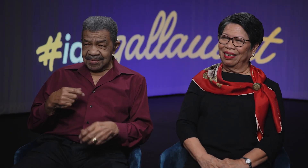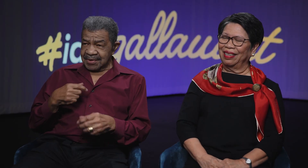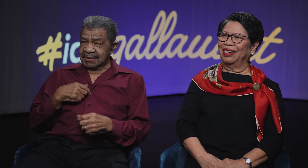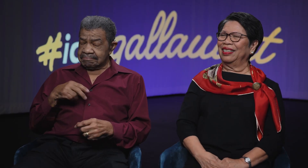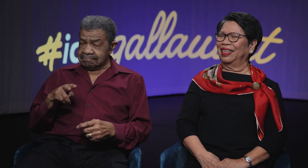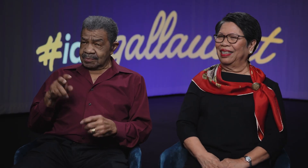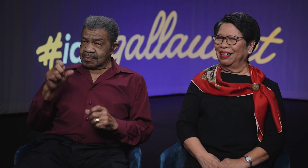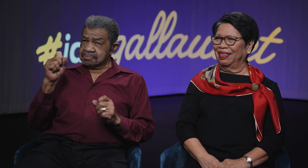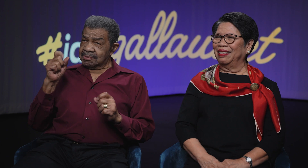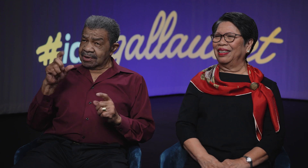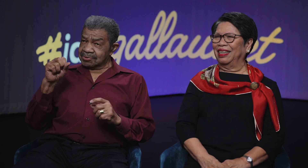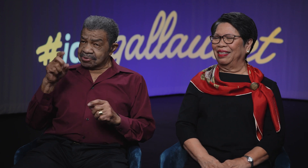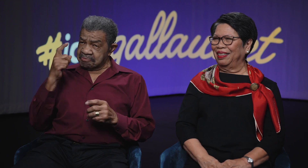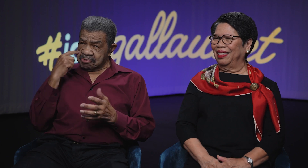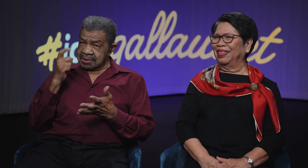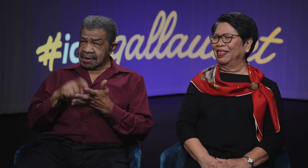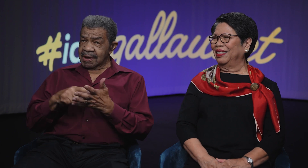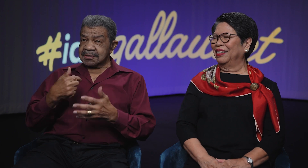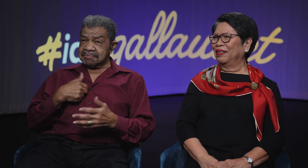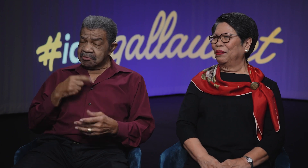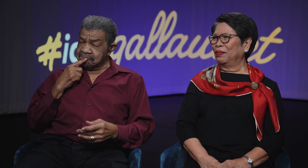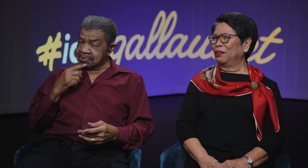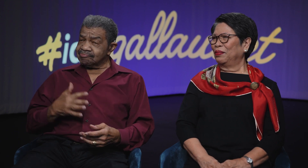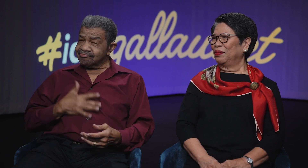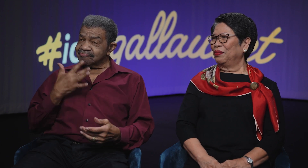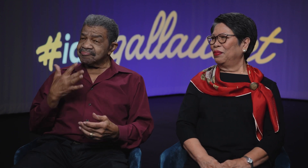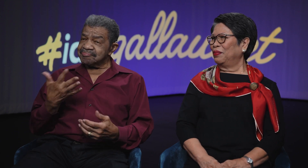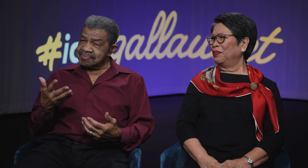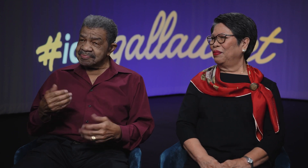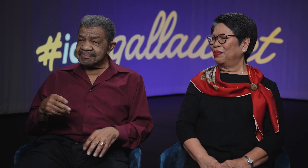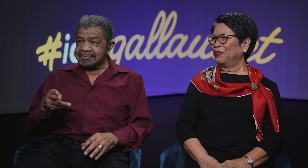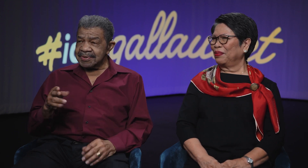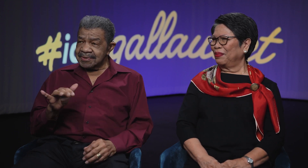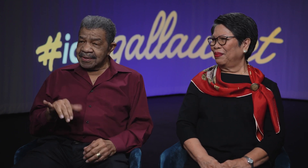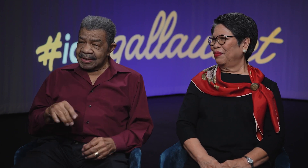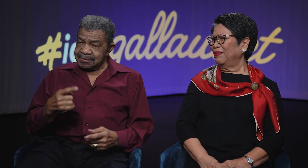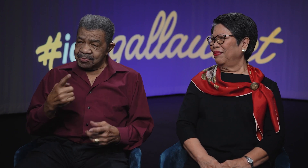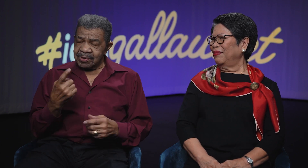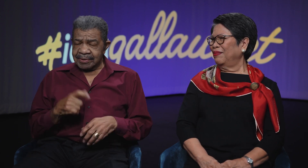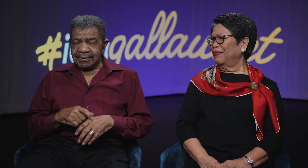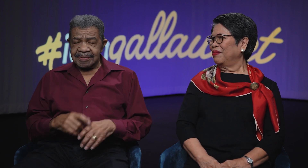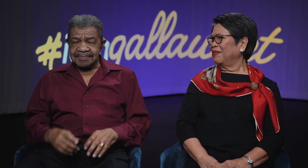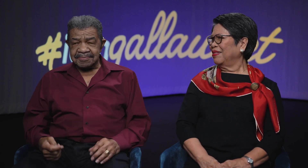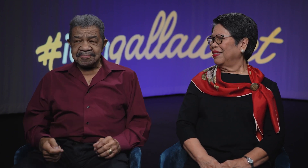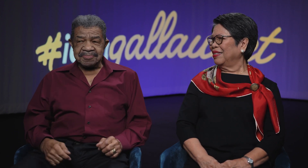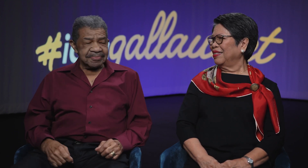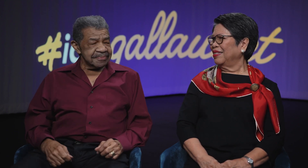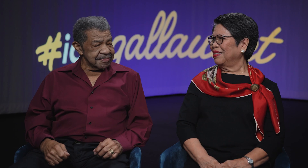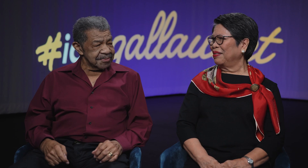I was surprised she recognized me, and it made me feel nice that time.